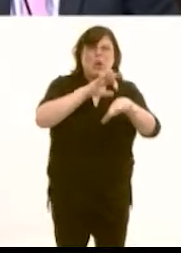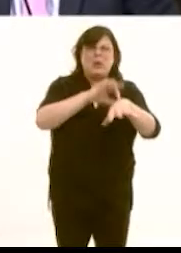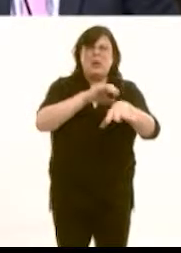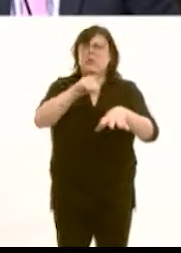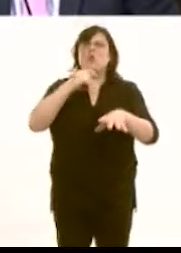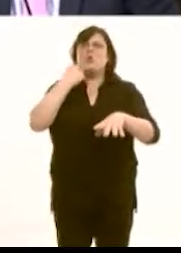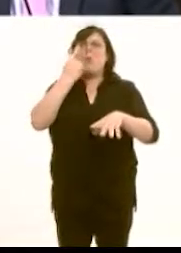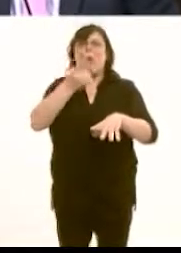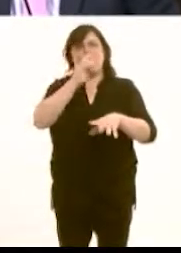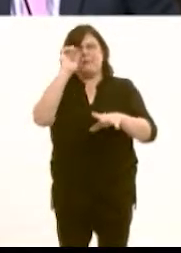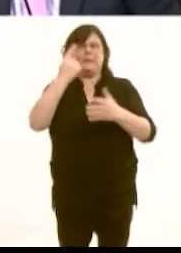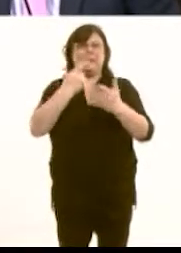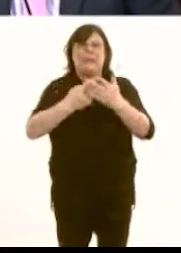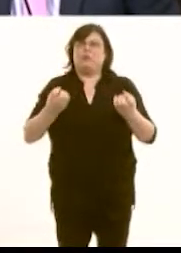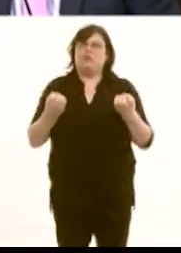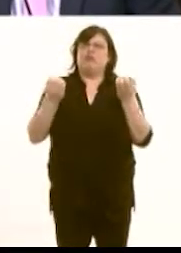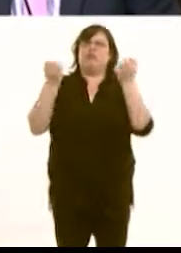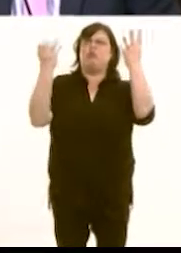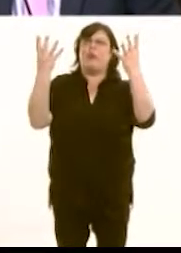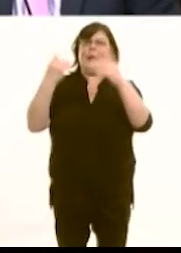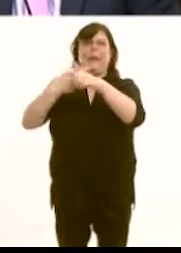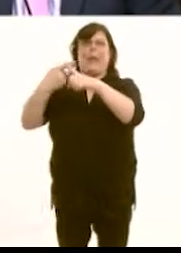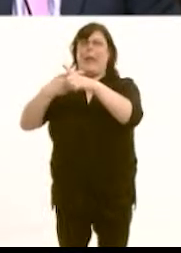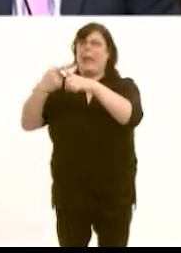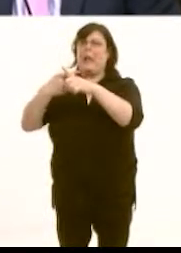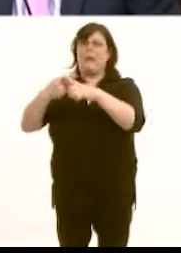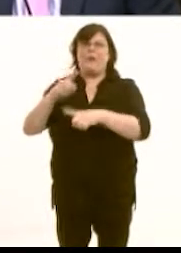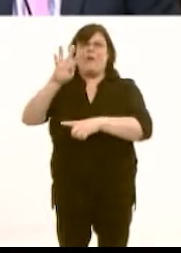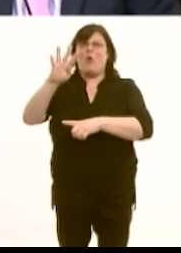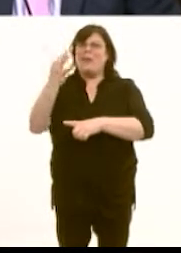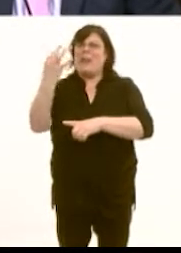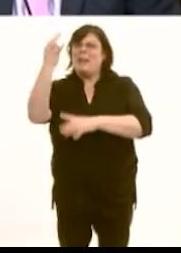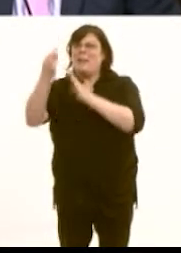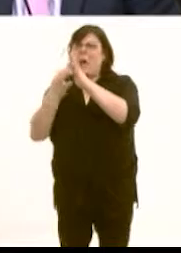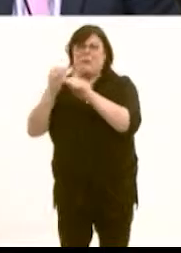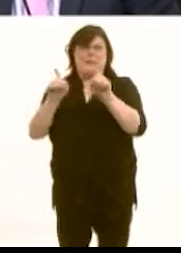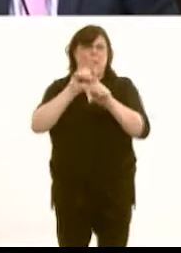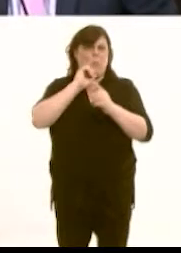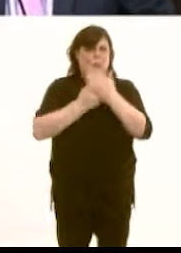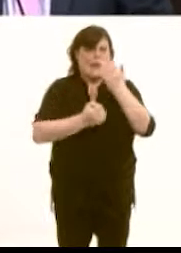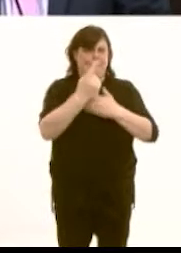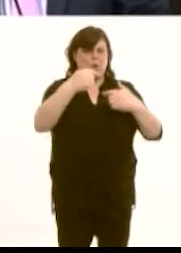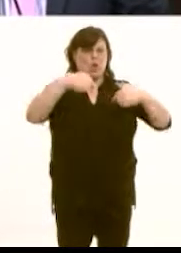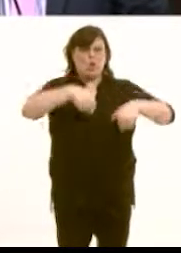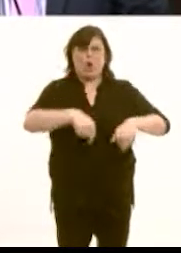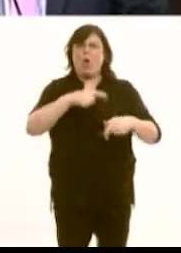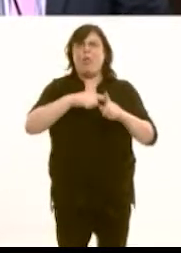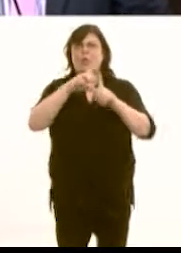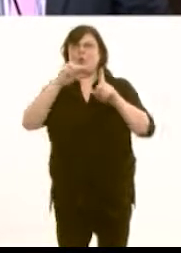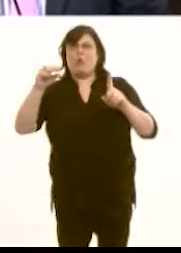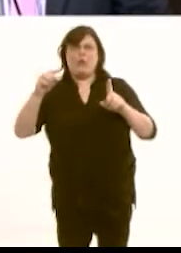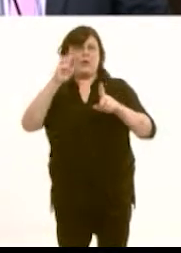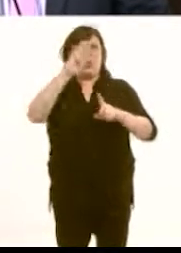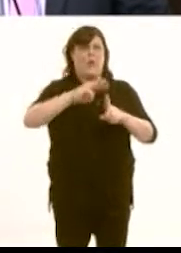Tomorrow, junior doctors are on strike under the Tories in England for 48 hours. Thatís what they would do in Walesóimport the junior doctorsí strikeóand he stands up and talks about working with junior doctors.